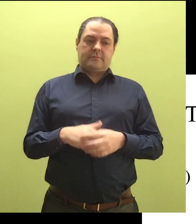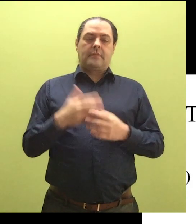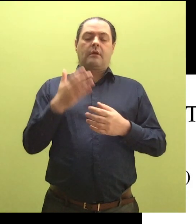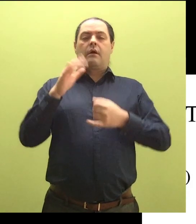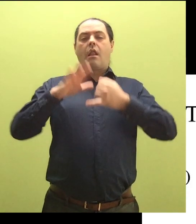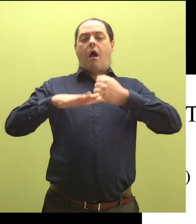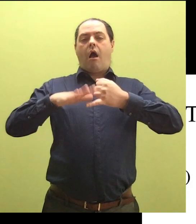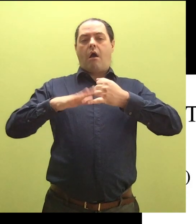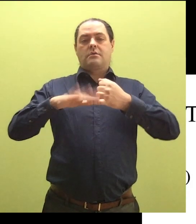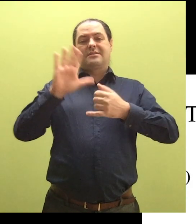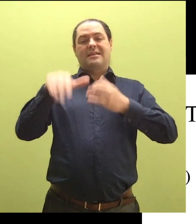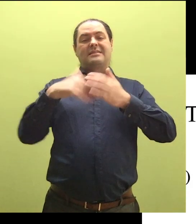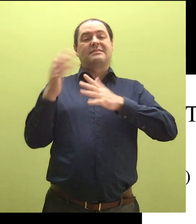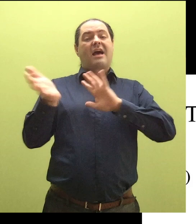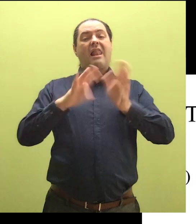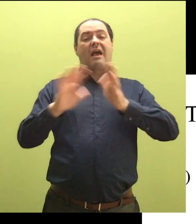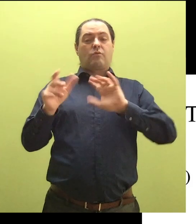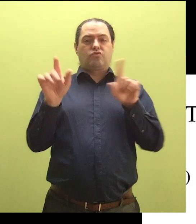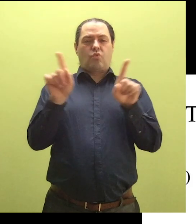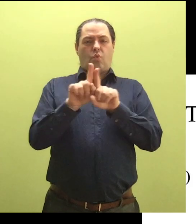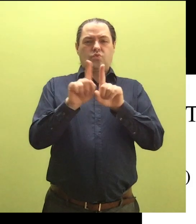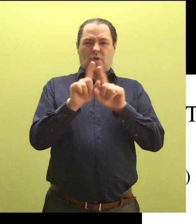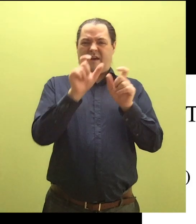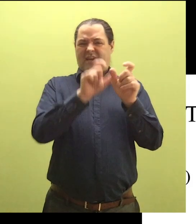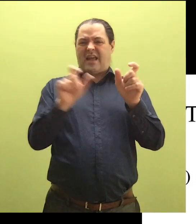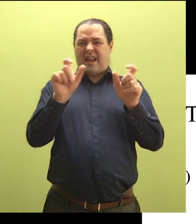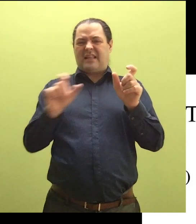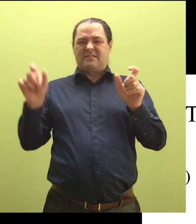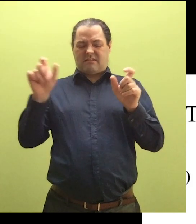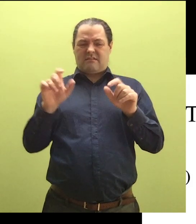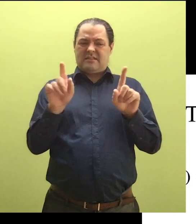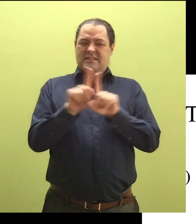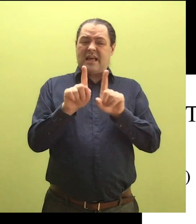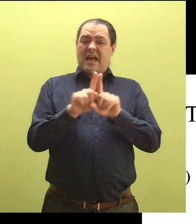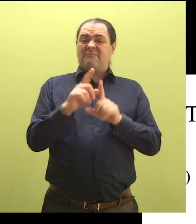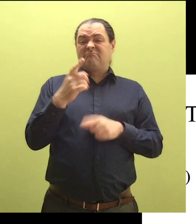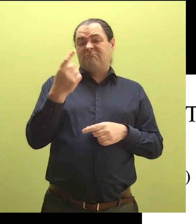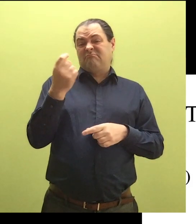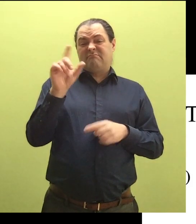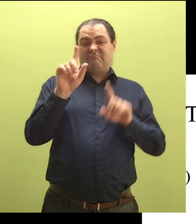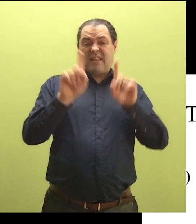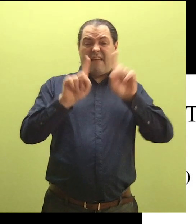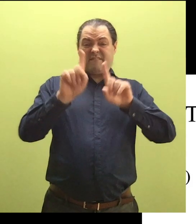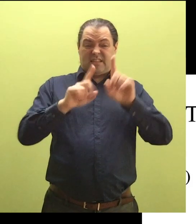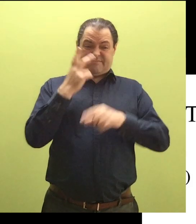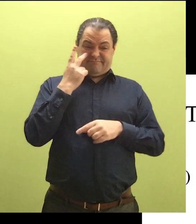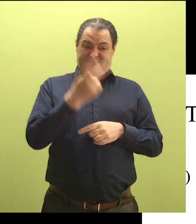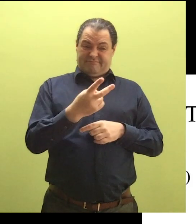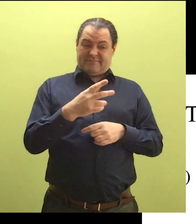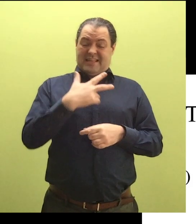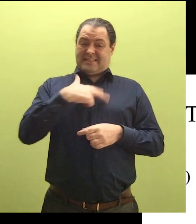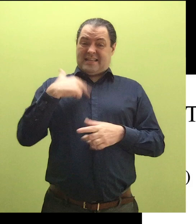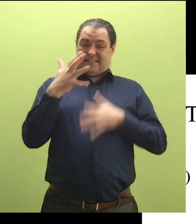Lastly, sign languages also employ analytical causatives like In 11 in Danish Sign Language, using the verbs "make"